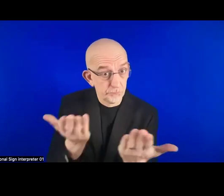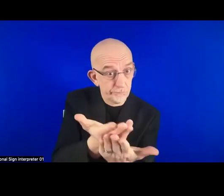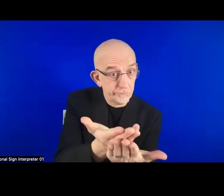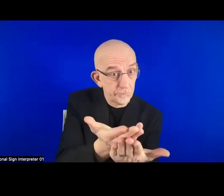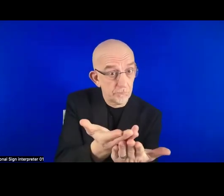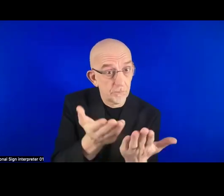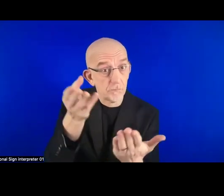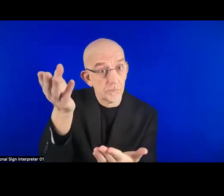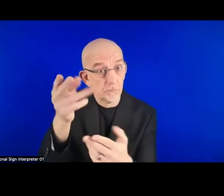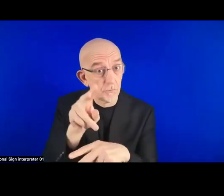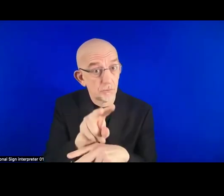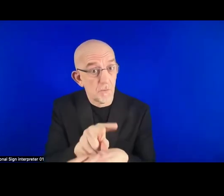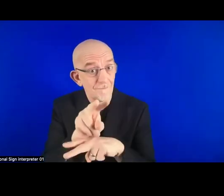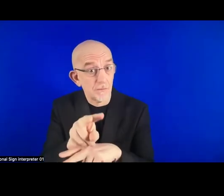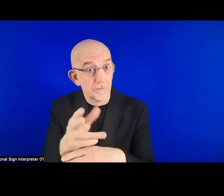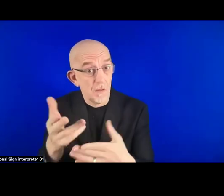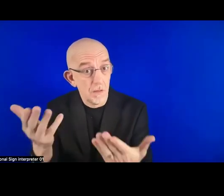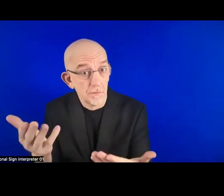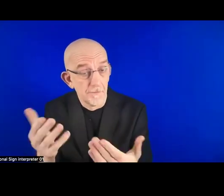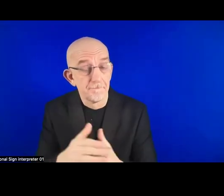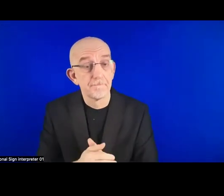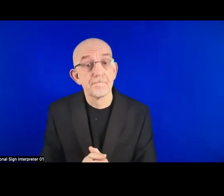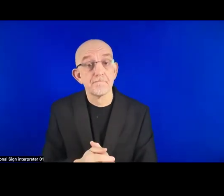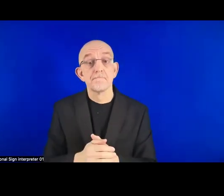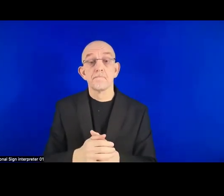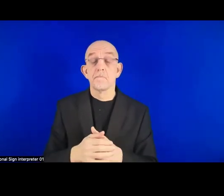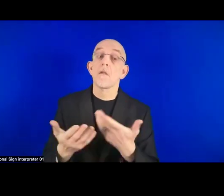: Okay, so this is a good question because it's about what should you send to the